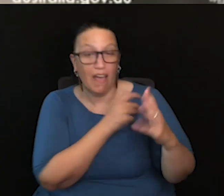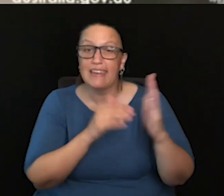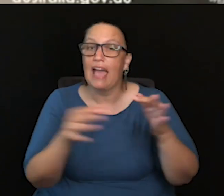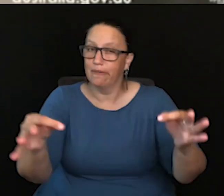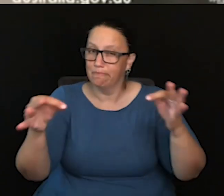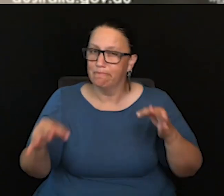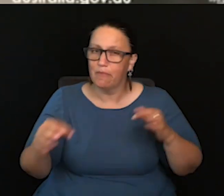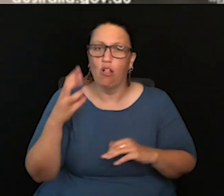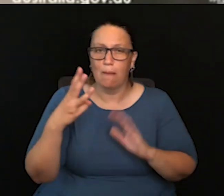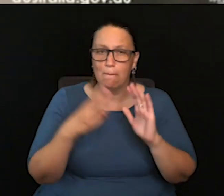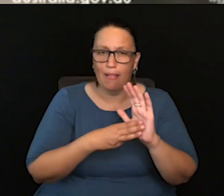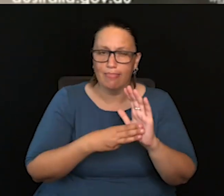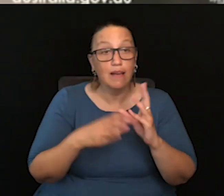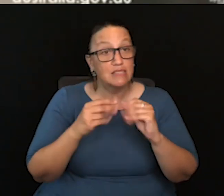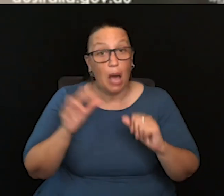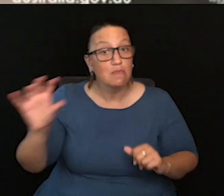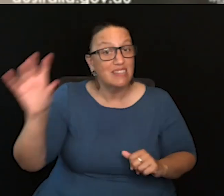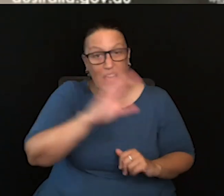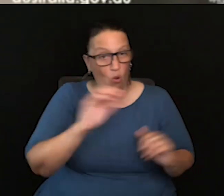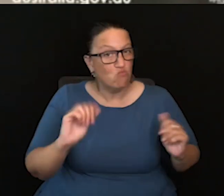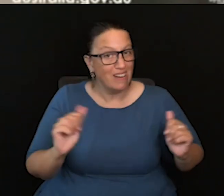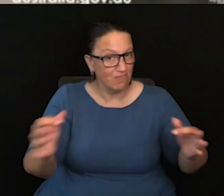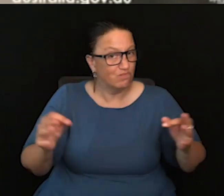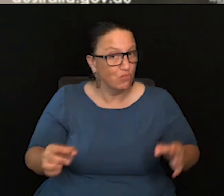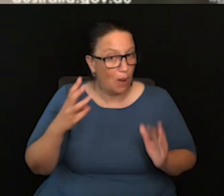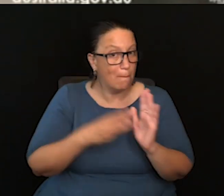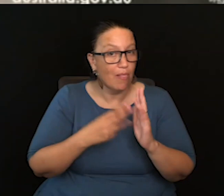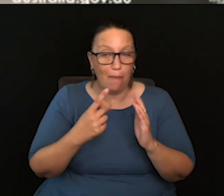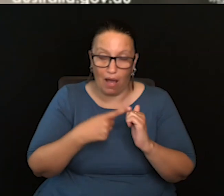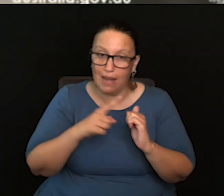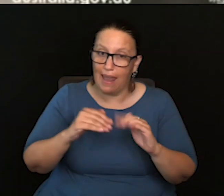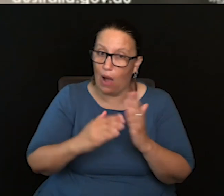and we thank them for that. But what this means is an extra 4.2 million people